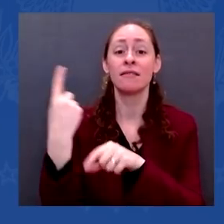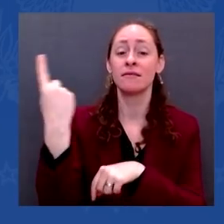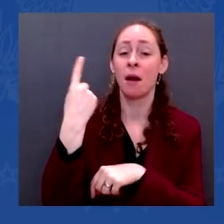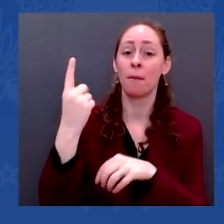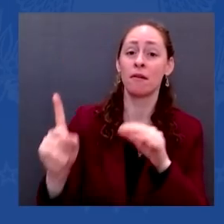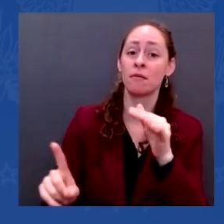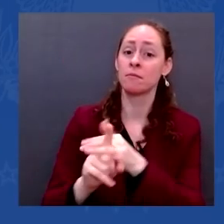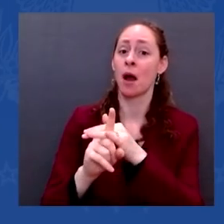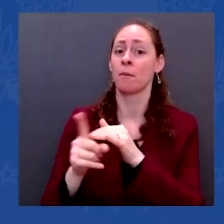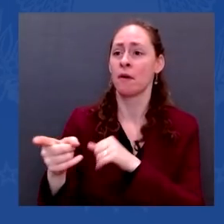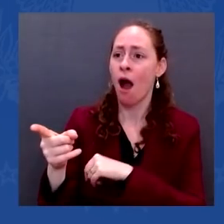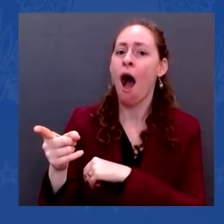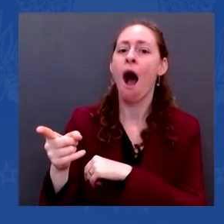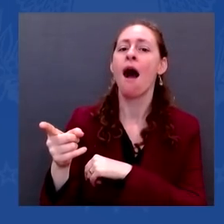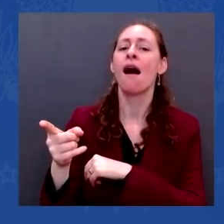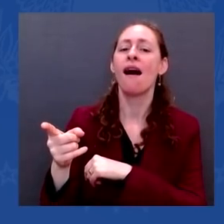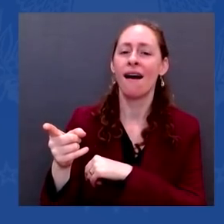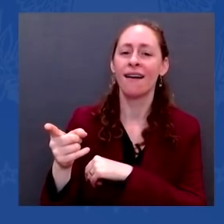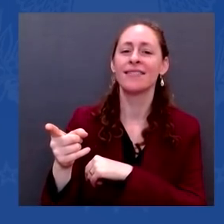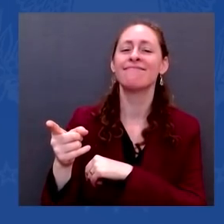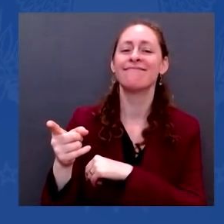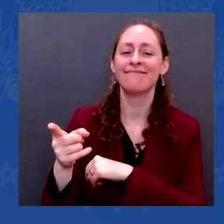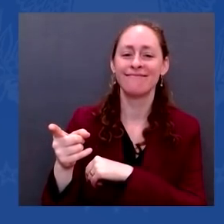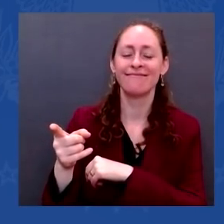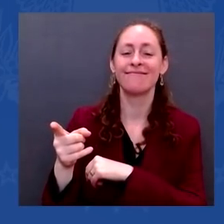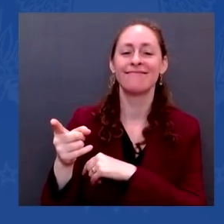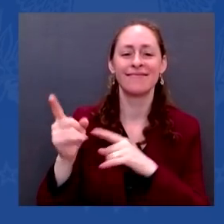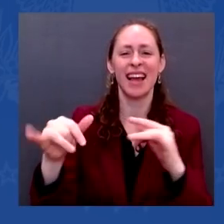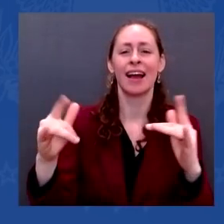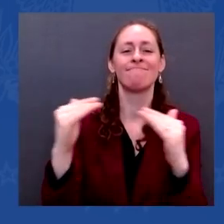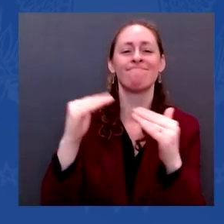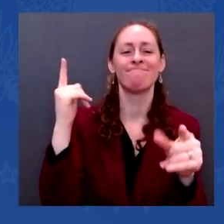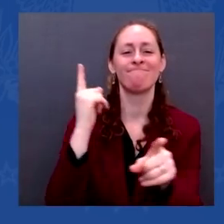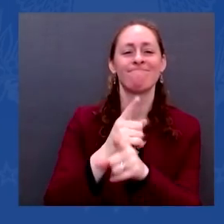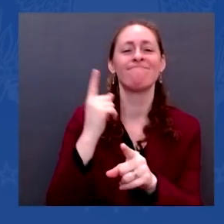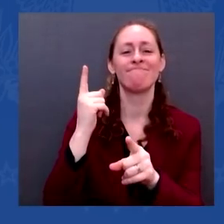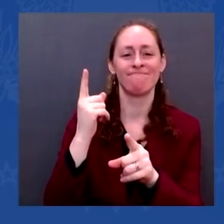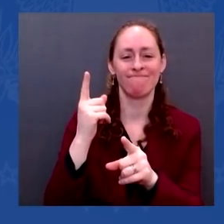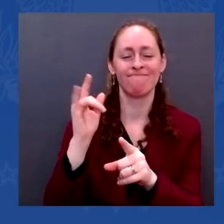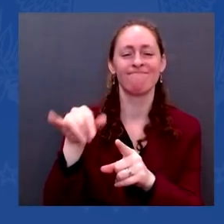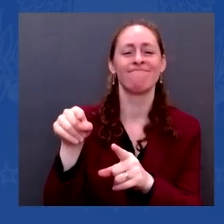I honestly believe we're at one of those moments. There's so much at stake.